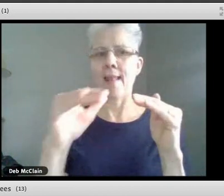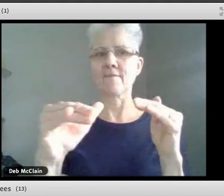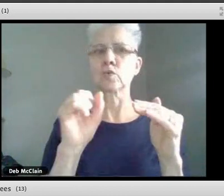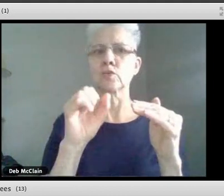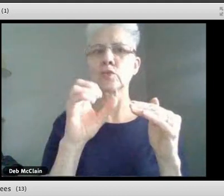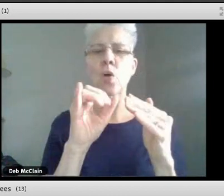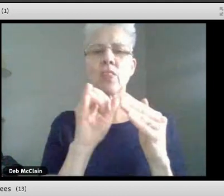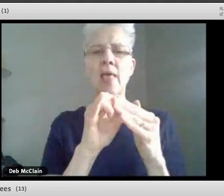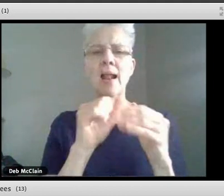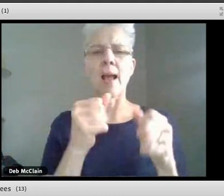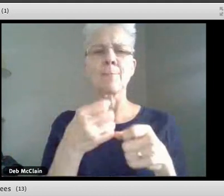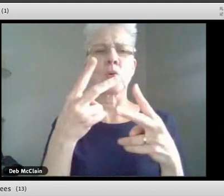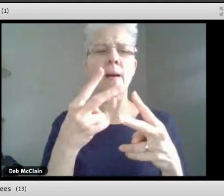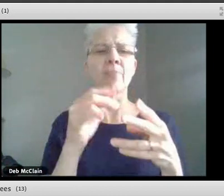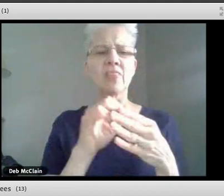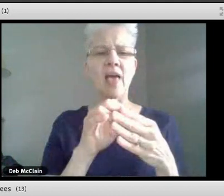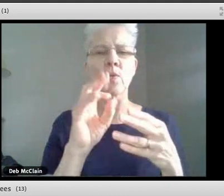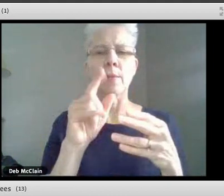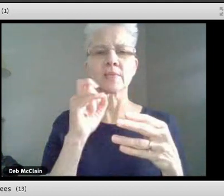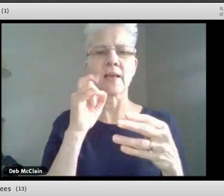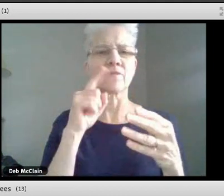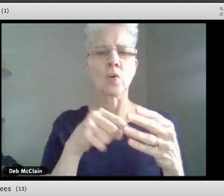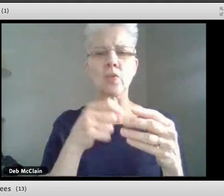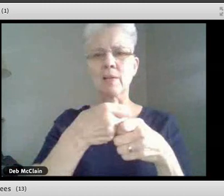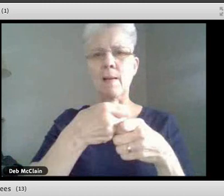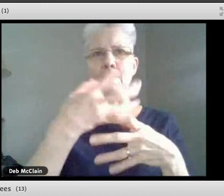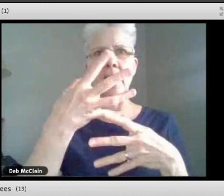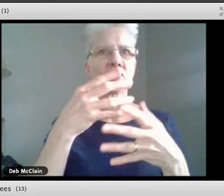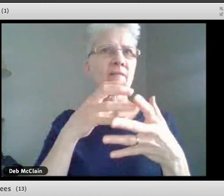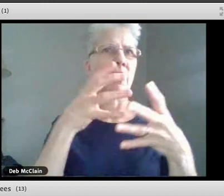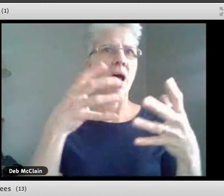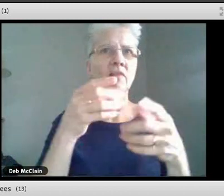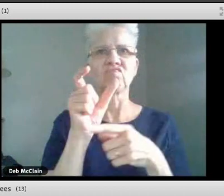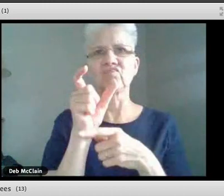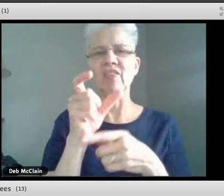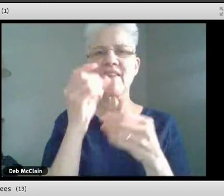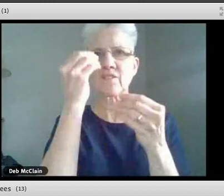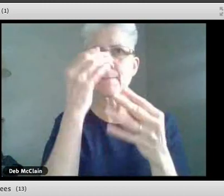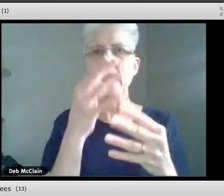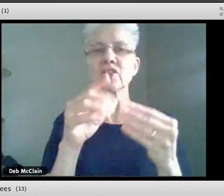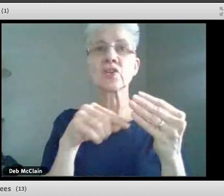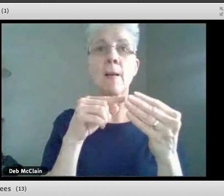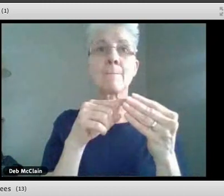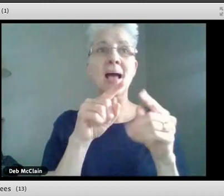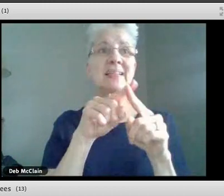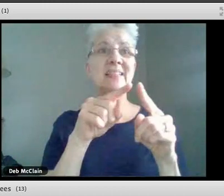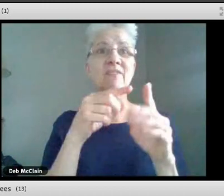There's pages and pages of what the different standards are. Basically, A is low.